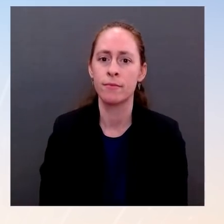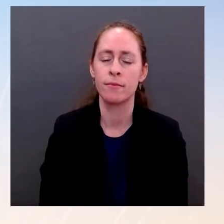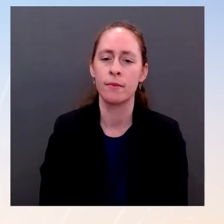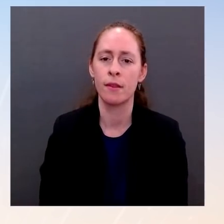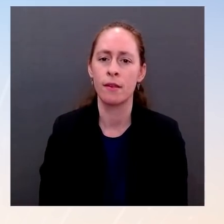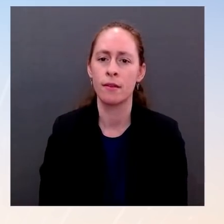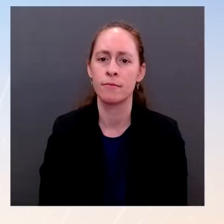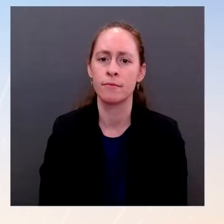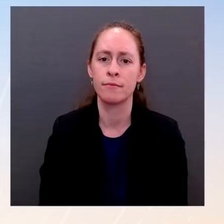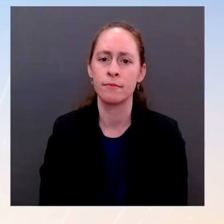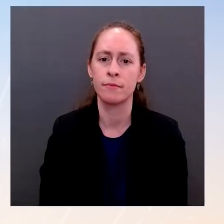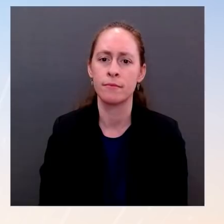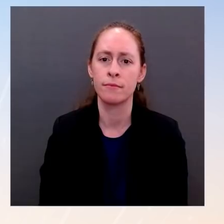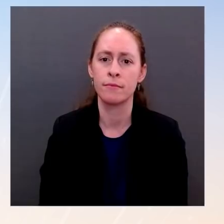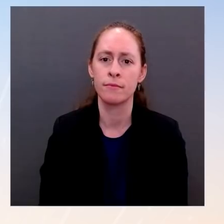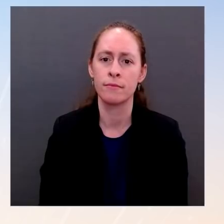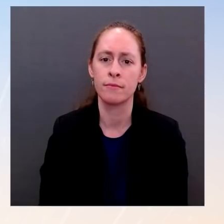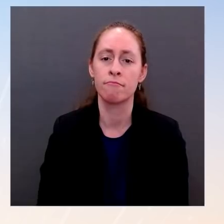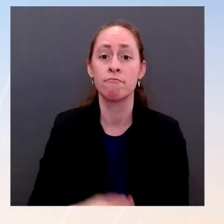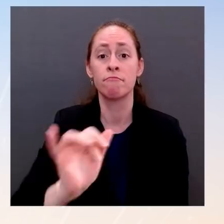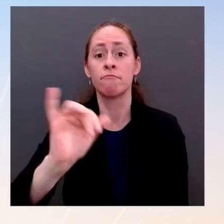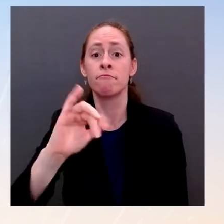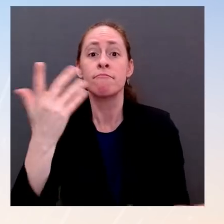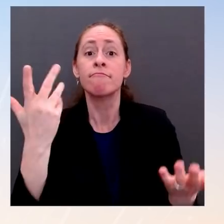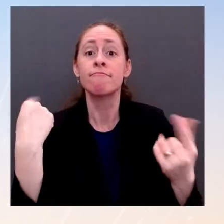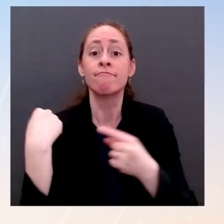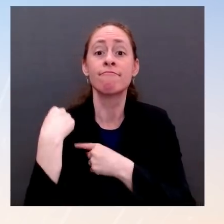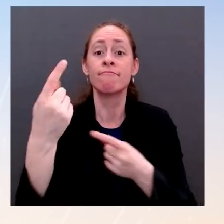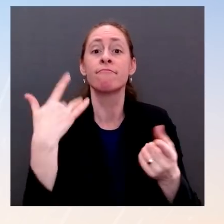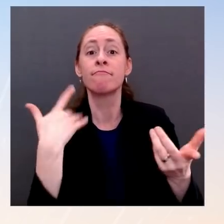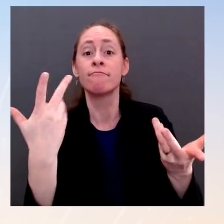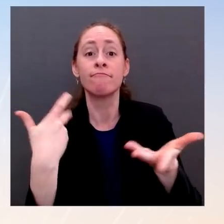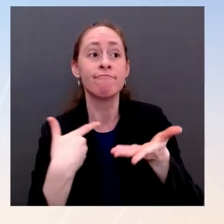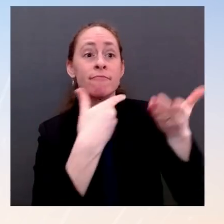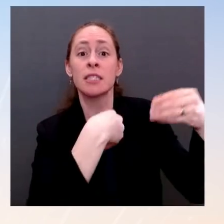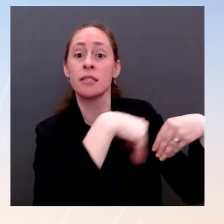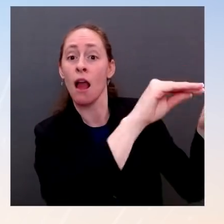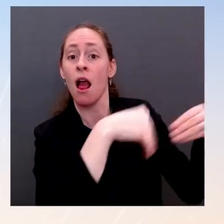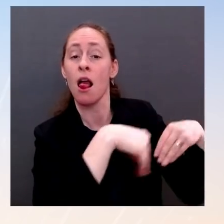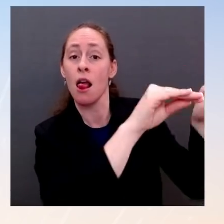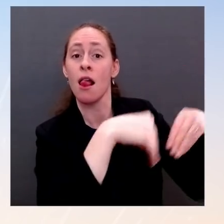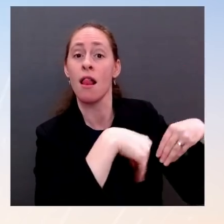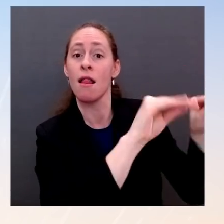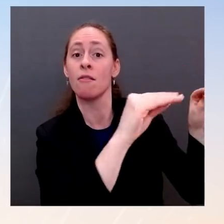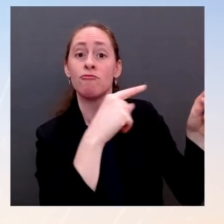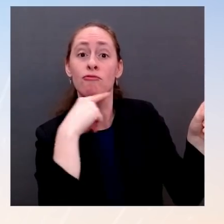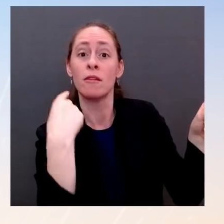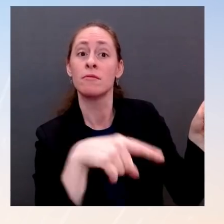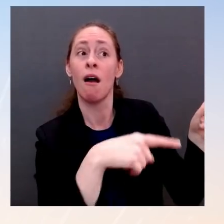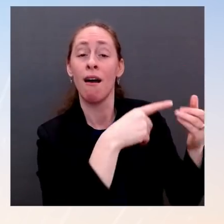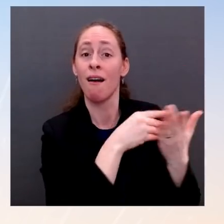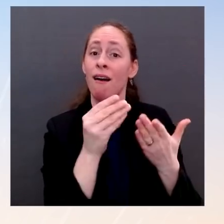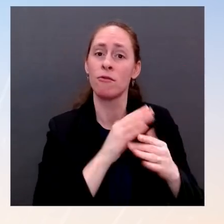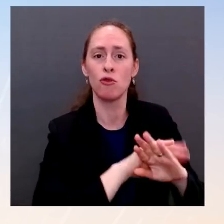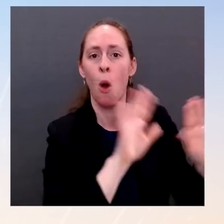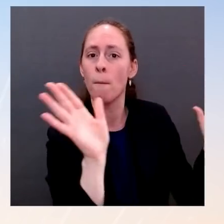and can't get from anywhere other than the United States or our Allies and partners. Financial sanctions deny foreign capital to Russia,